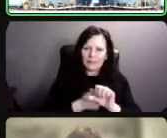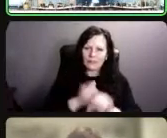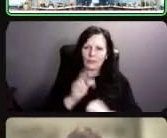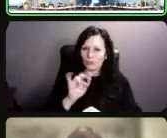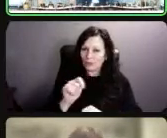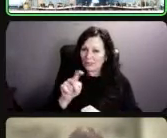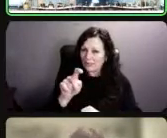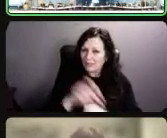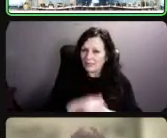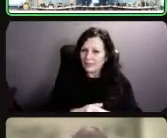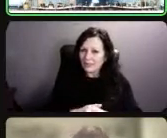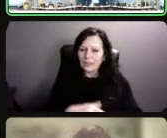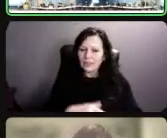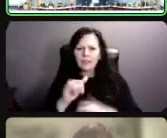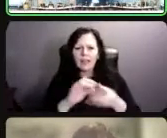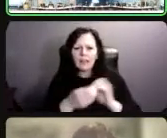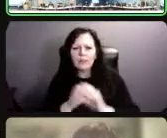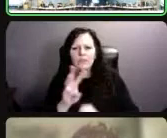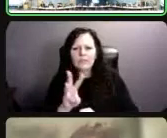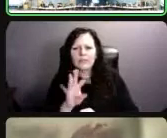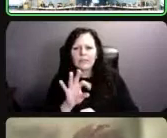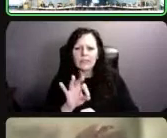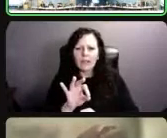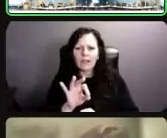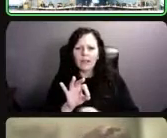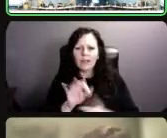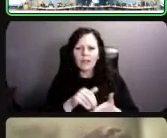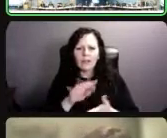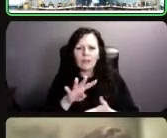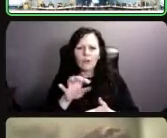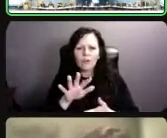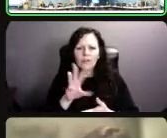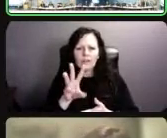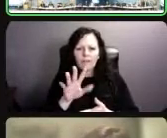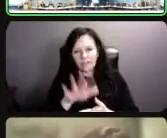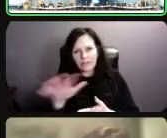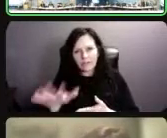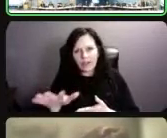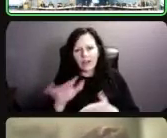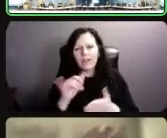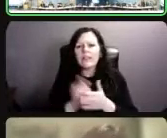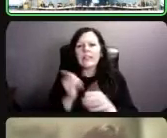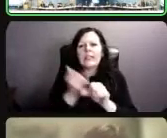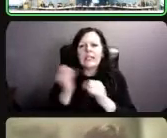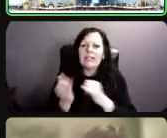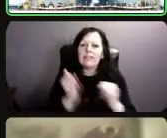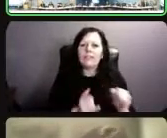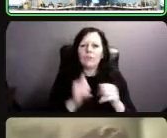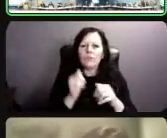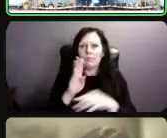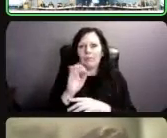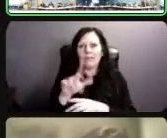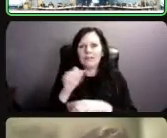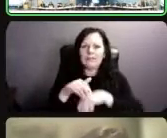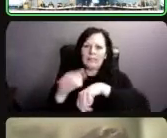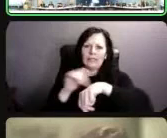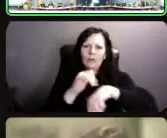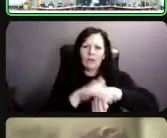THOSE ARE ACTUAL CUSTOMERS. THOSE ARE UNITS.